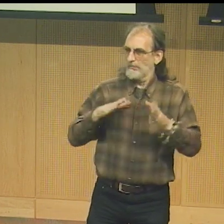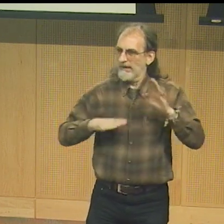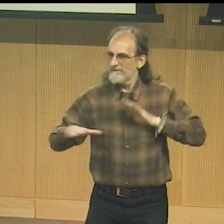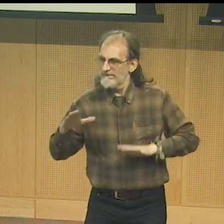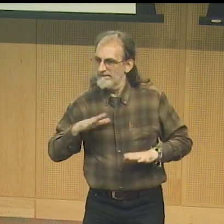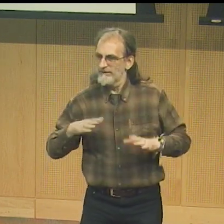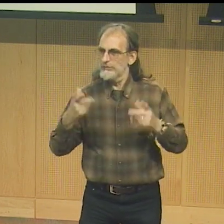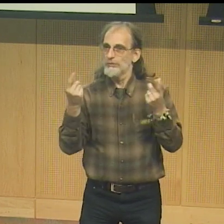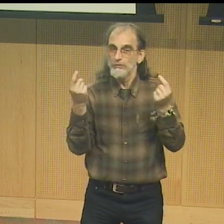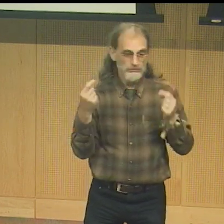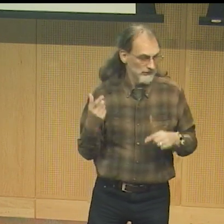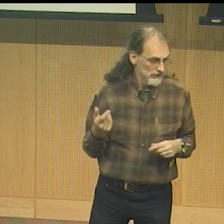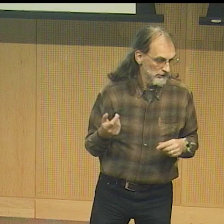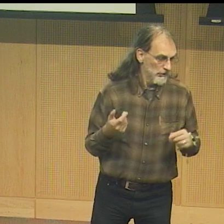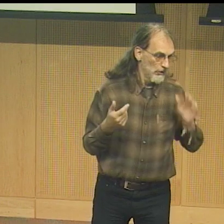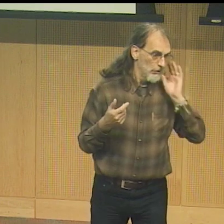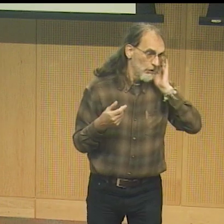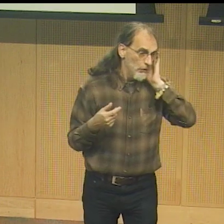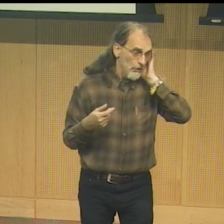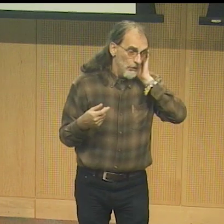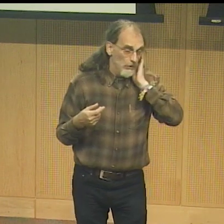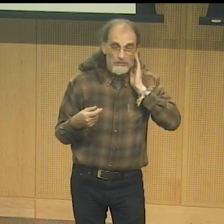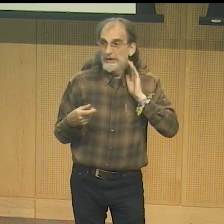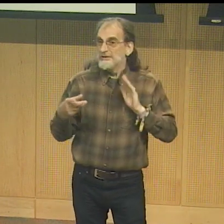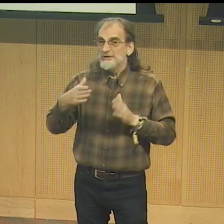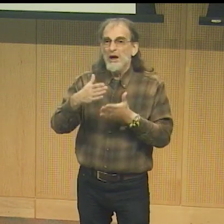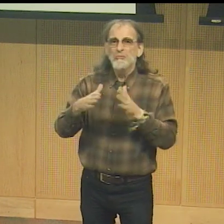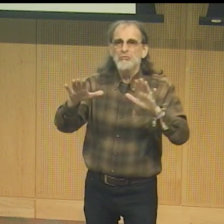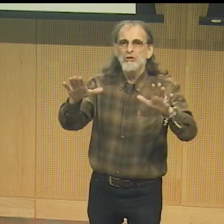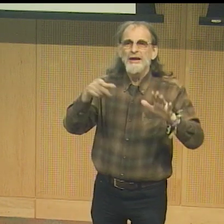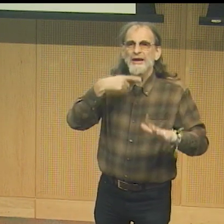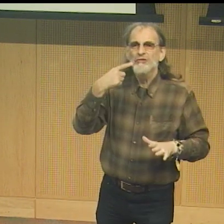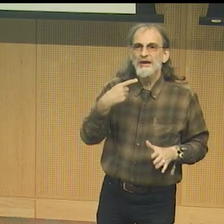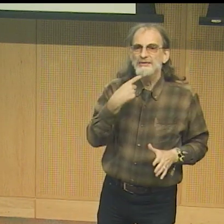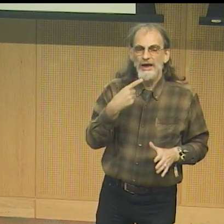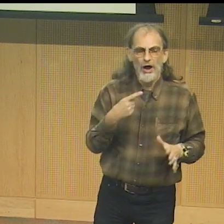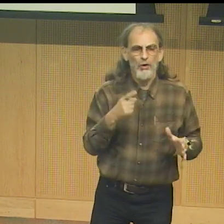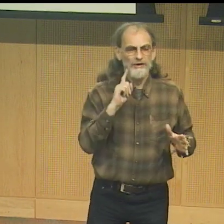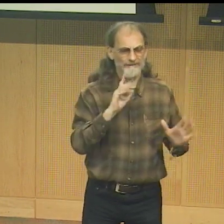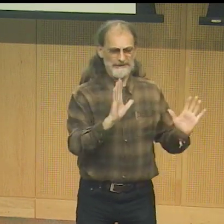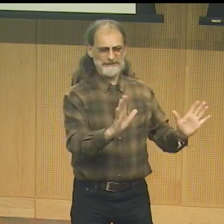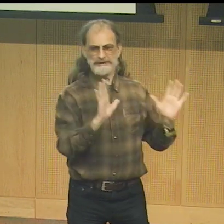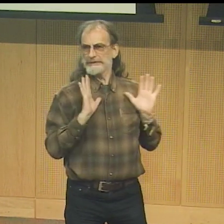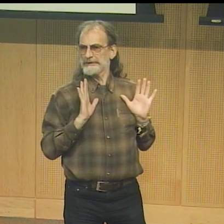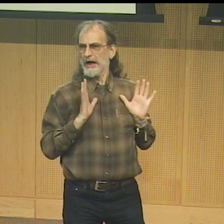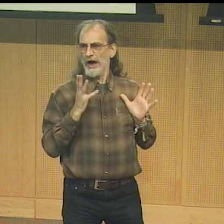It's all of us working together, hearing and deaf. Some great hearing people say, you know, "I don't want to do